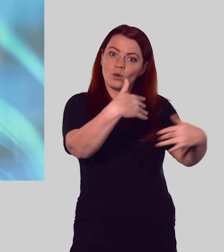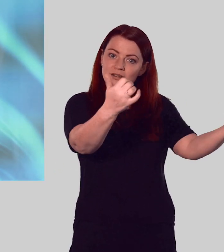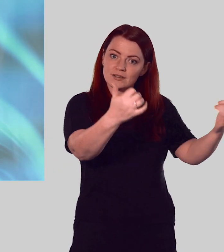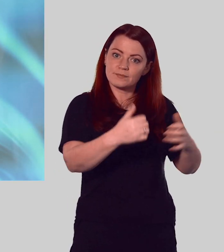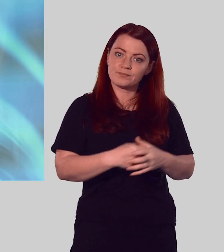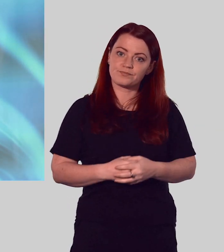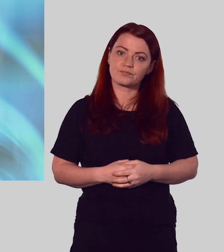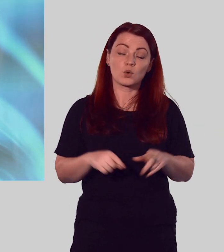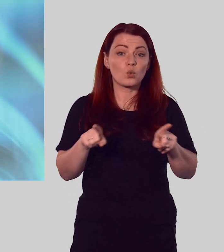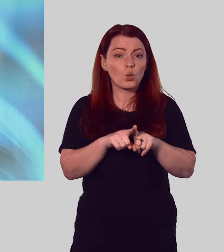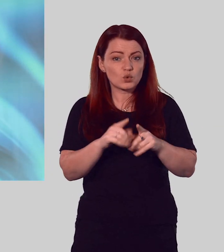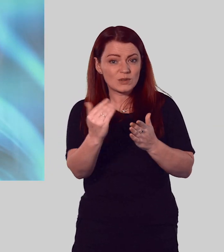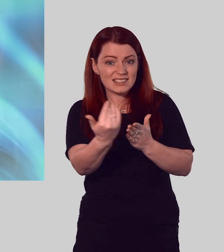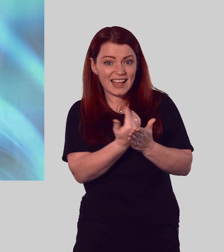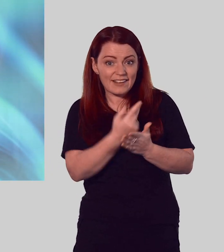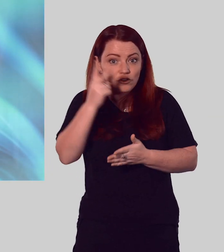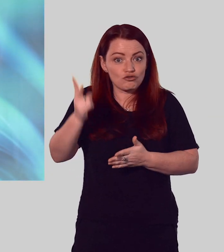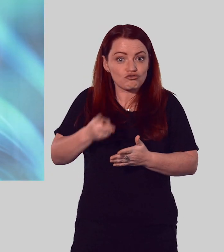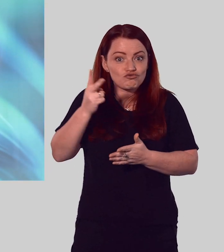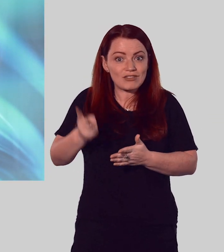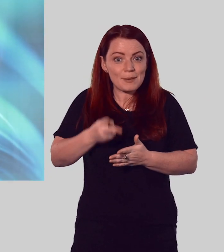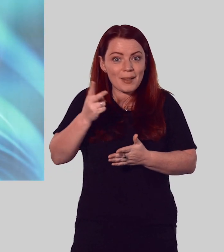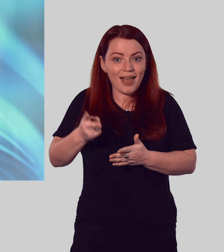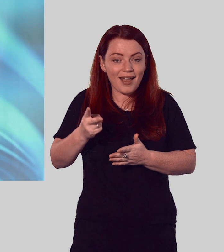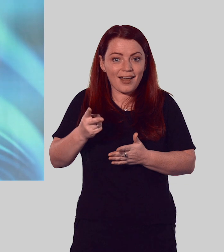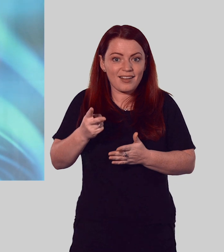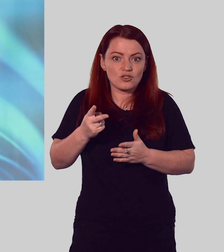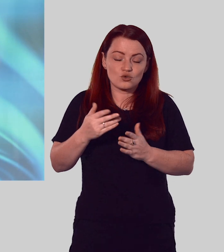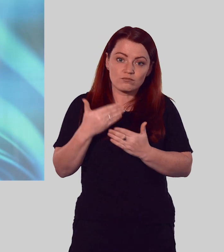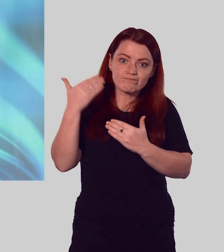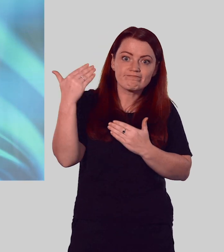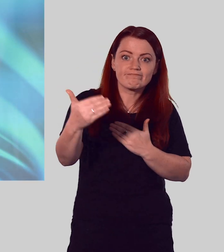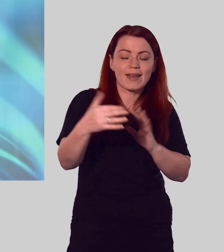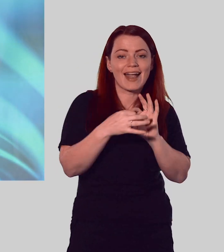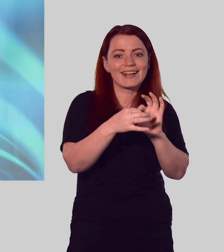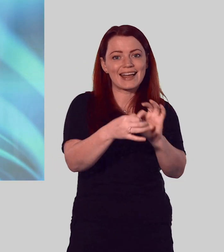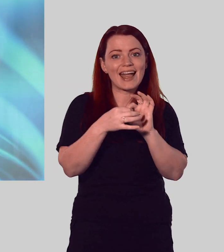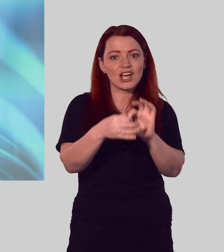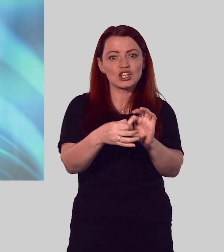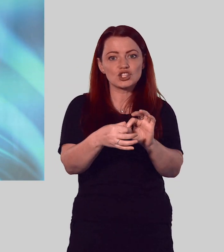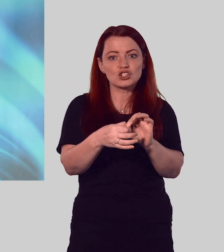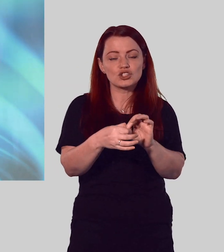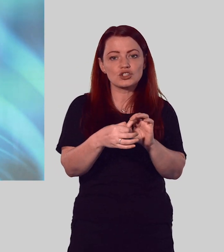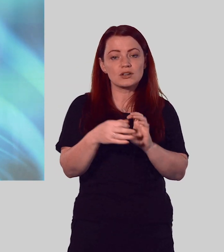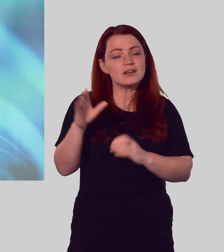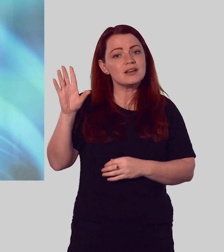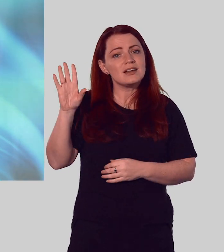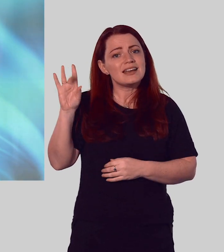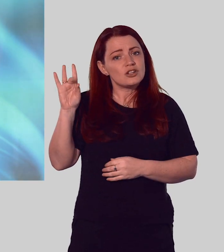of your live video to further engage your audience. This platform also limits live